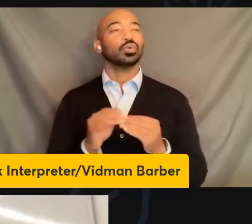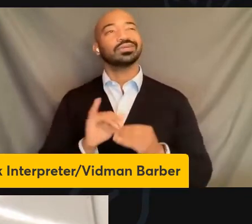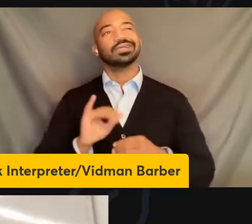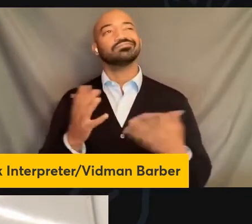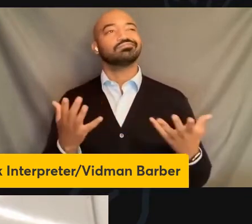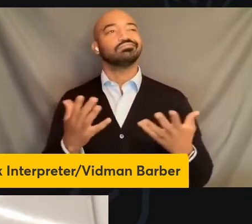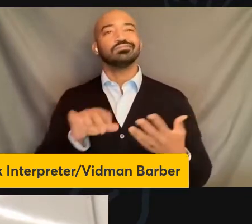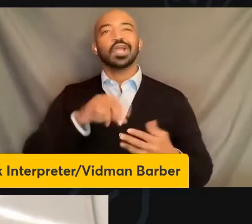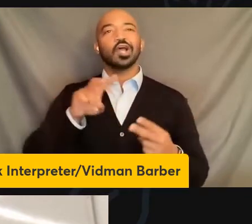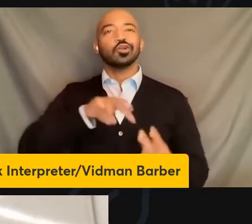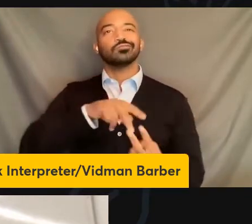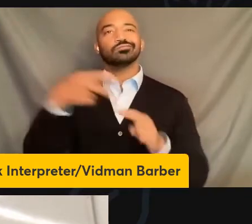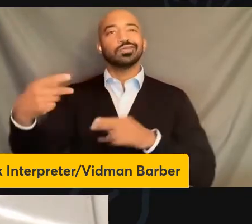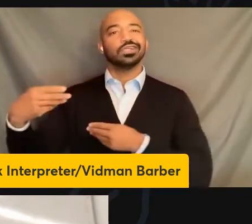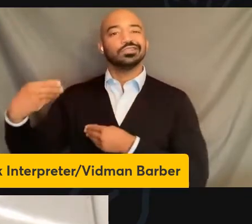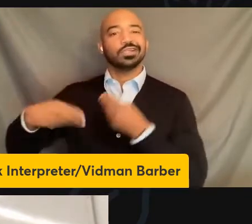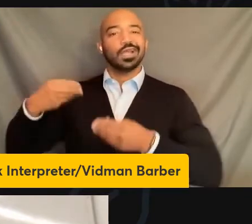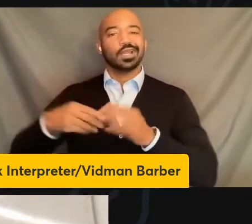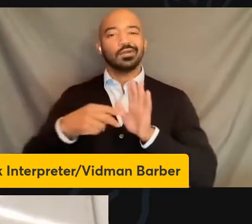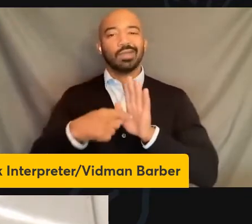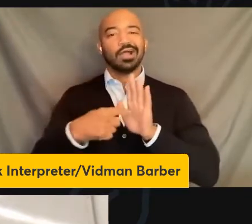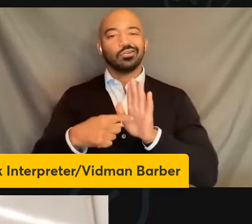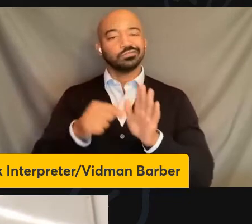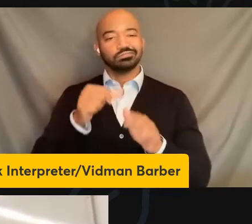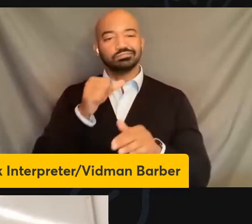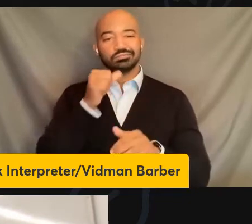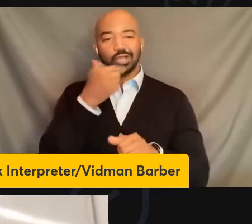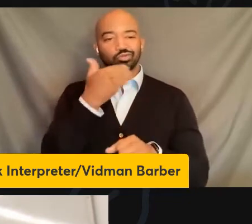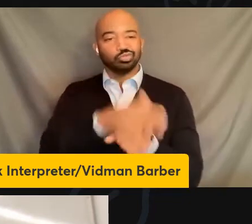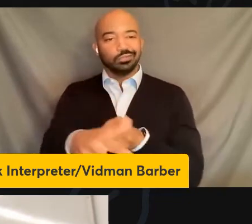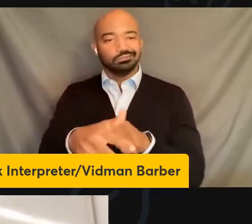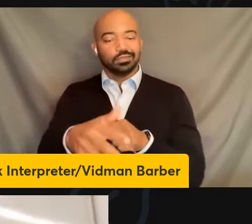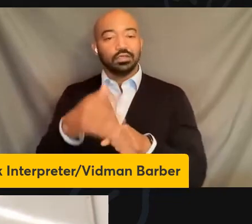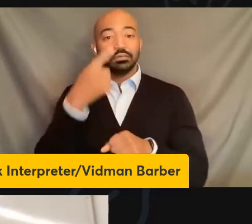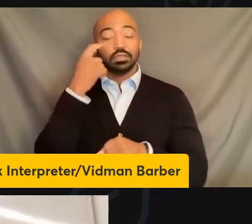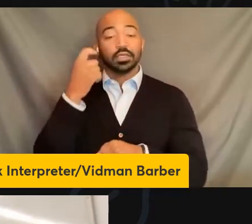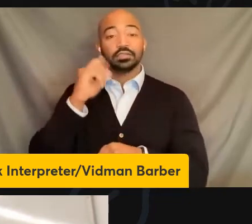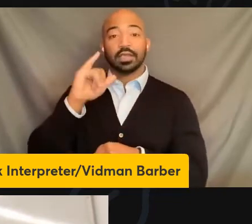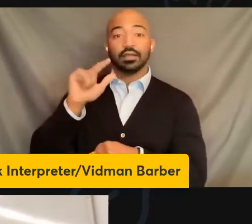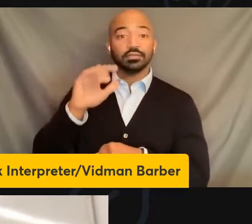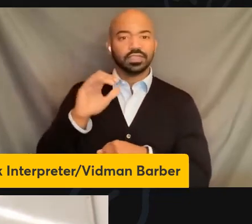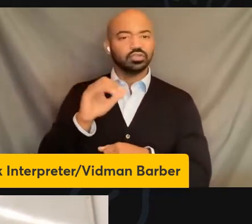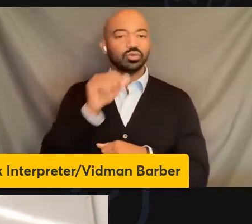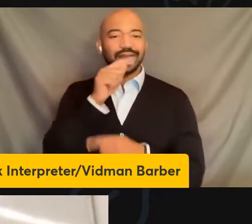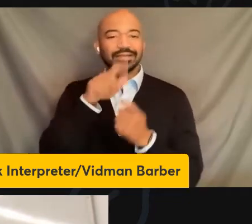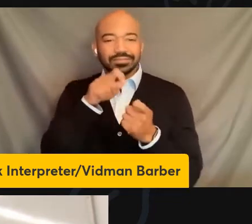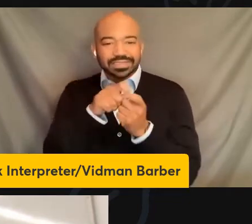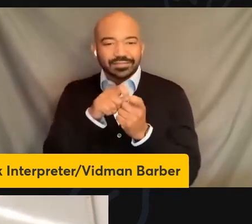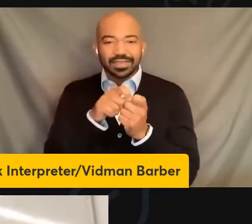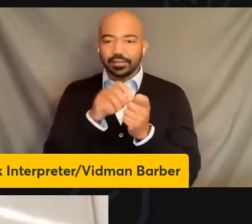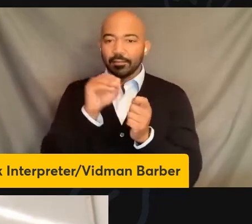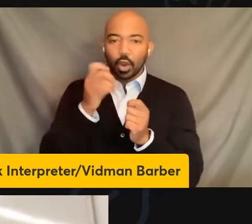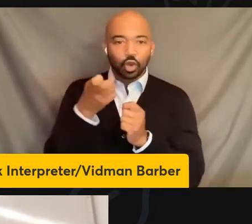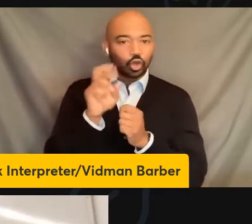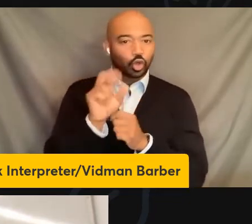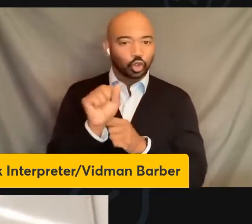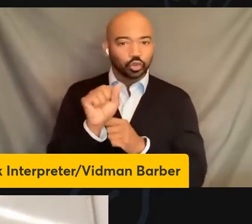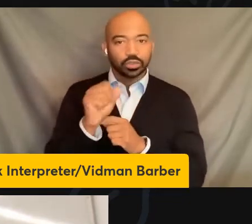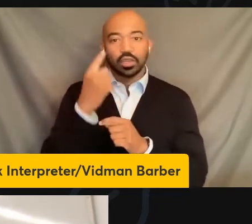genetic models are very lacking, because of course, I'll share a lot of they're not specific markers, in order to pinpoint I'll